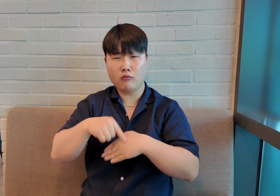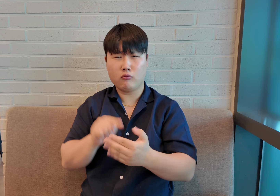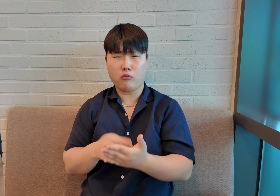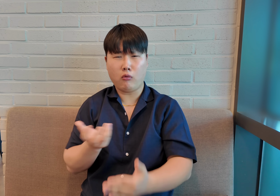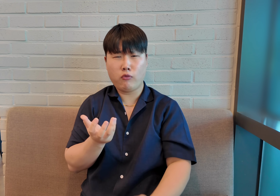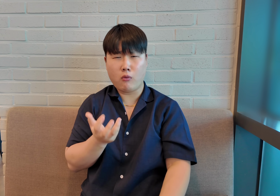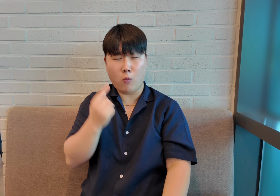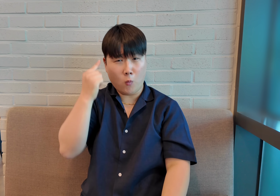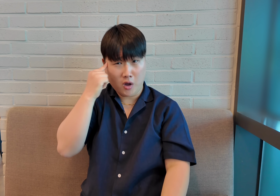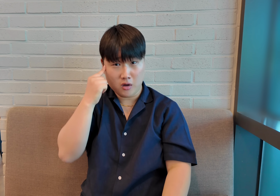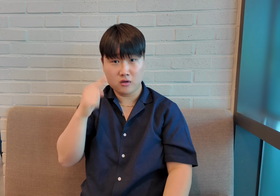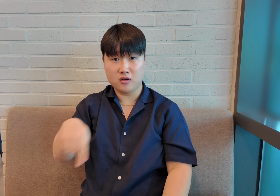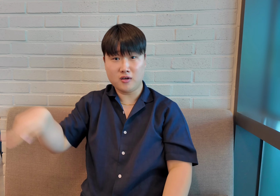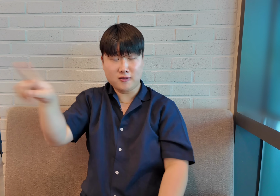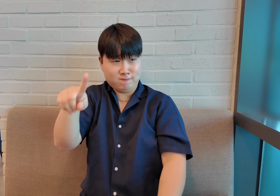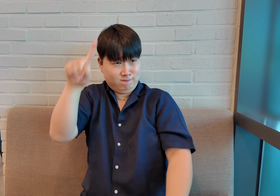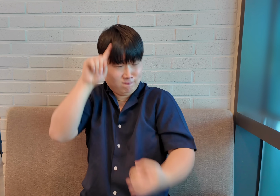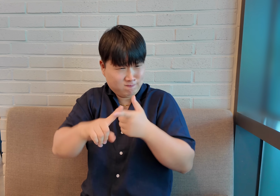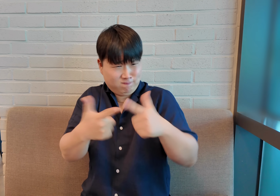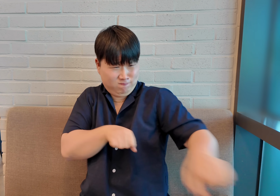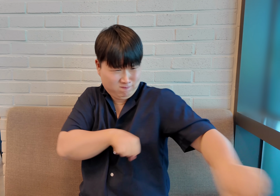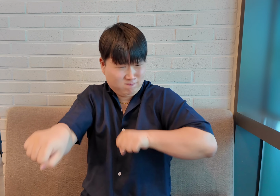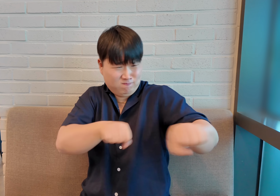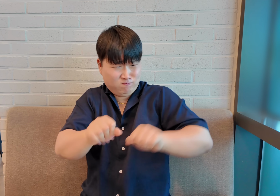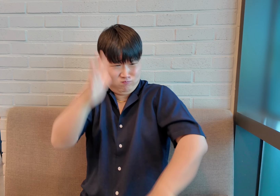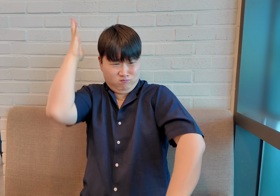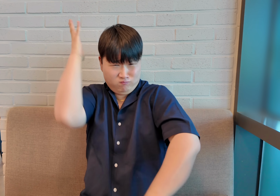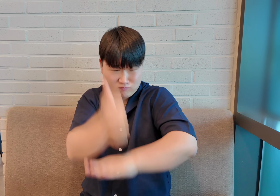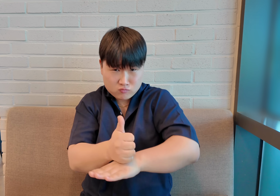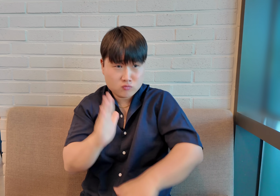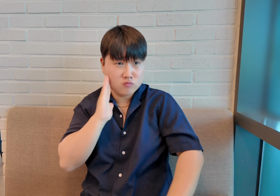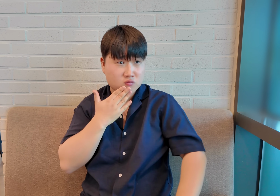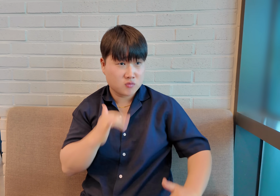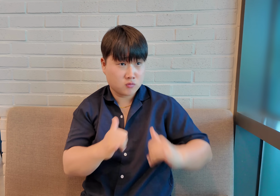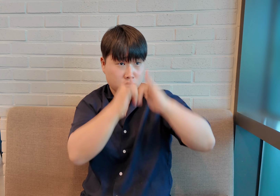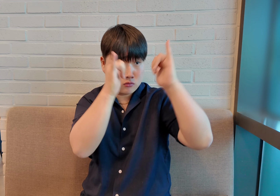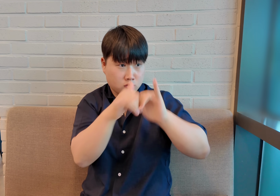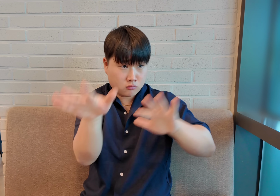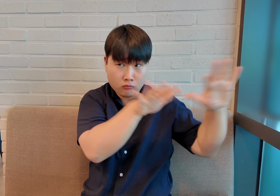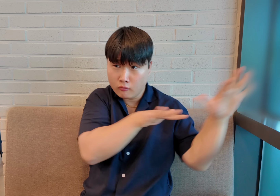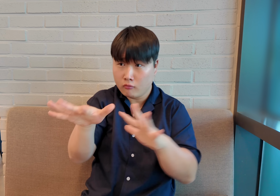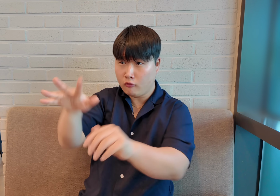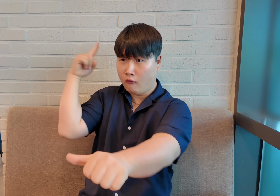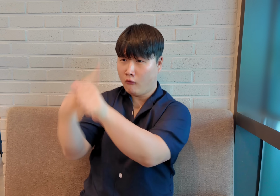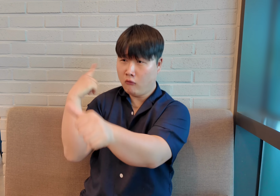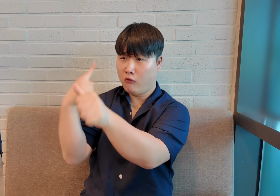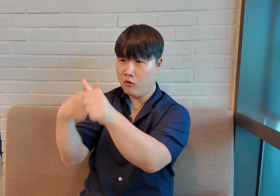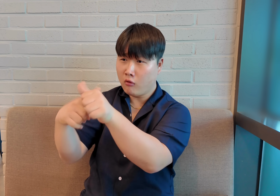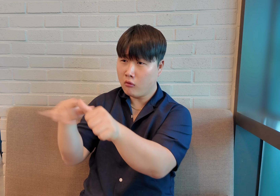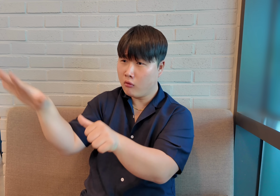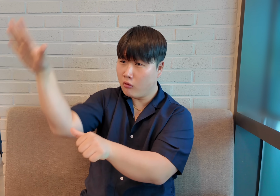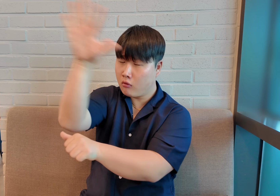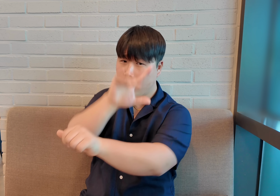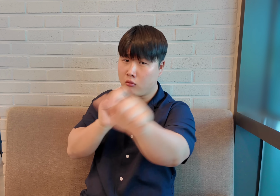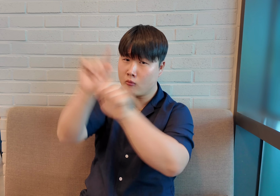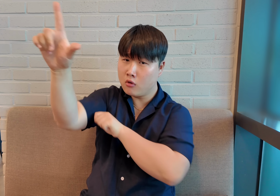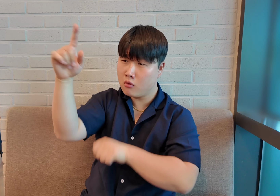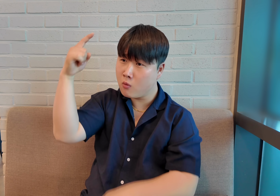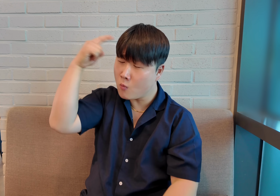my heart feels sad. It hurts. Even though hearing people work hard in sign language-related activities, there are many cases where they are criticized by the deaf community.